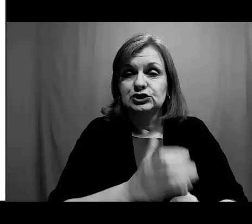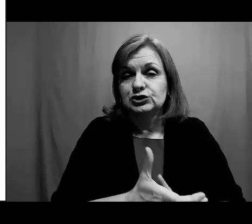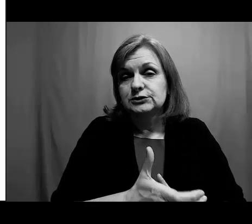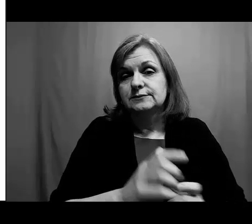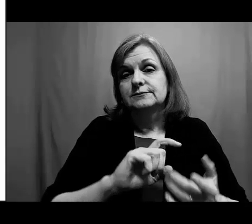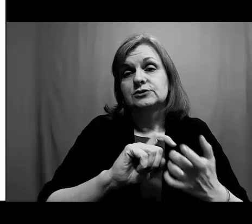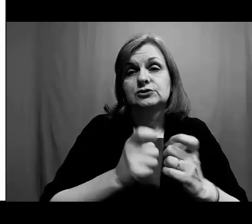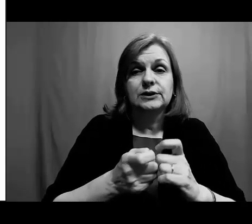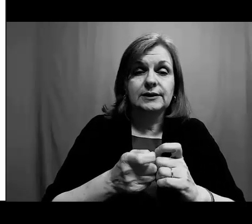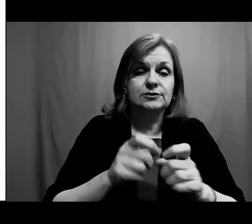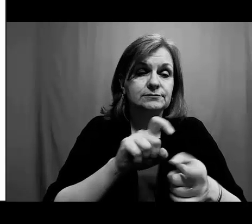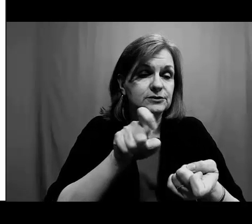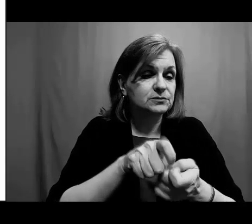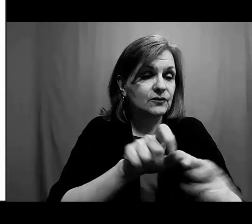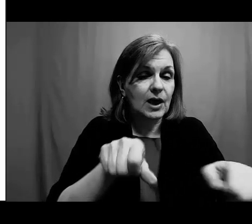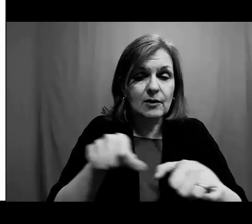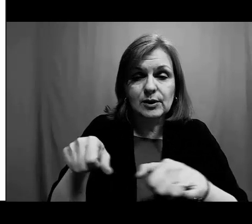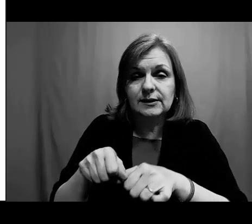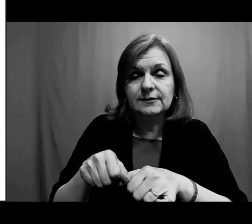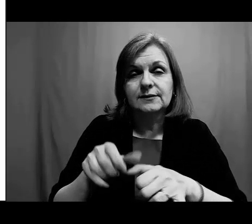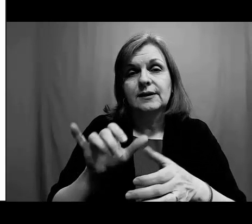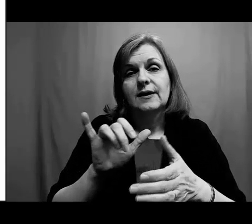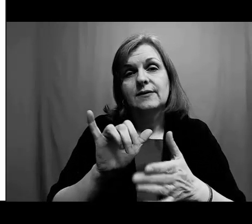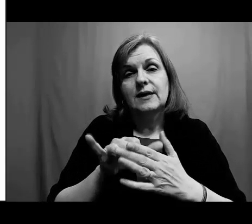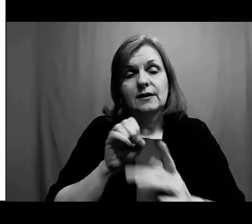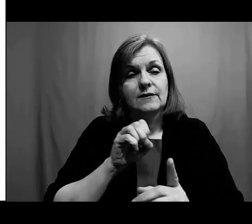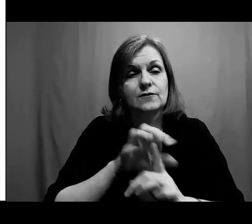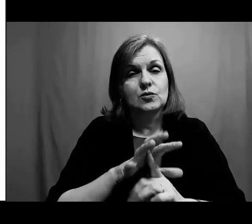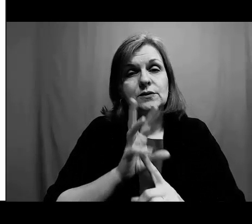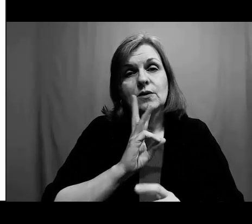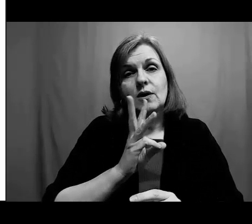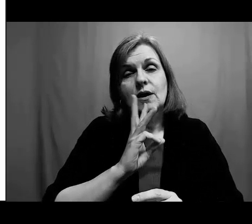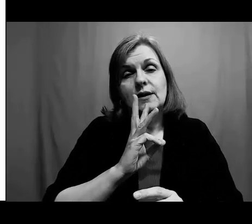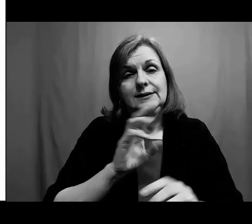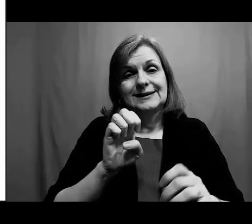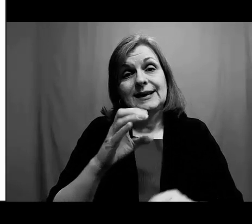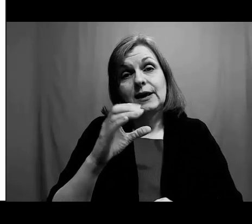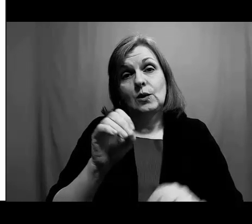changes to given areas that will influence aquatic ecosystems